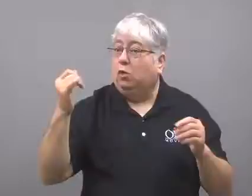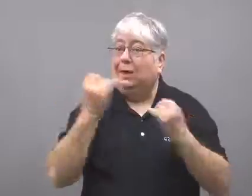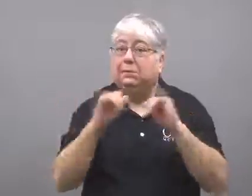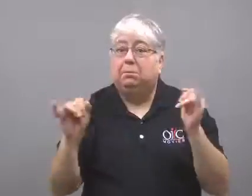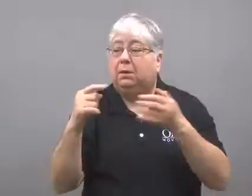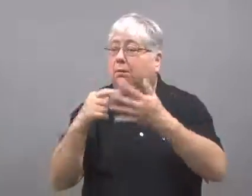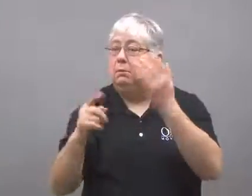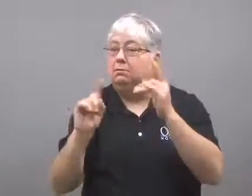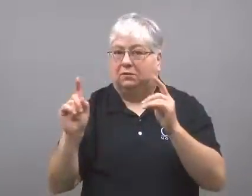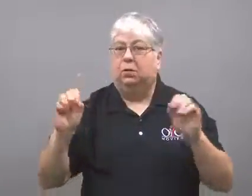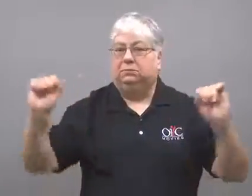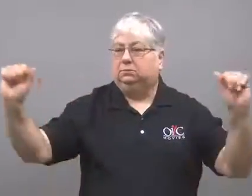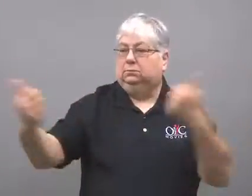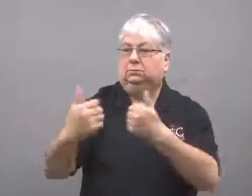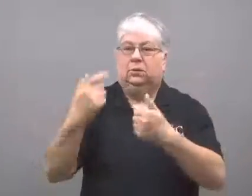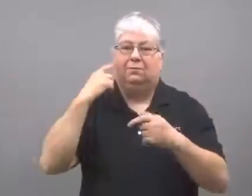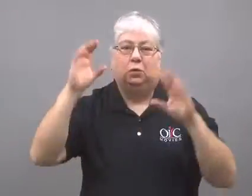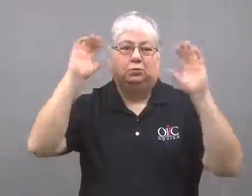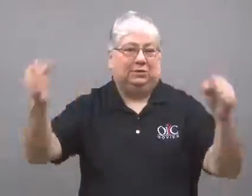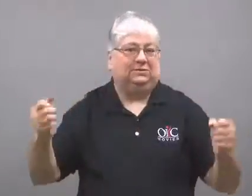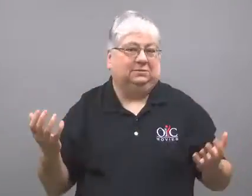There might also be candidates from other parties. Then they all run for the position.